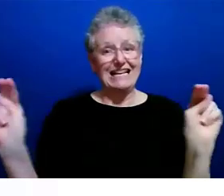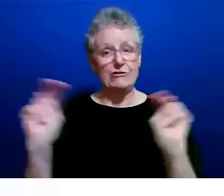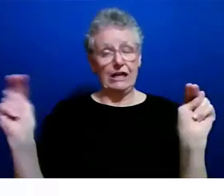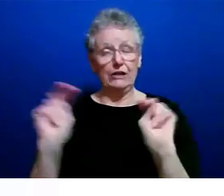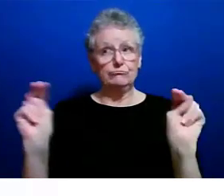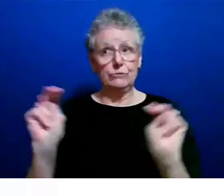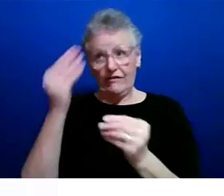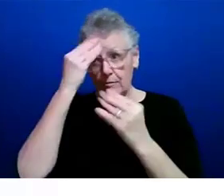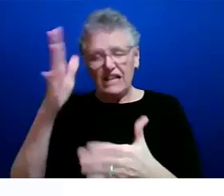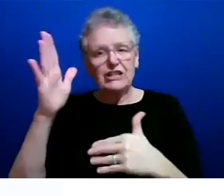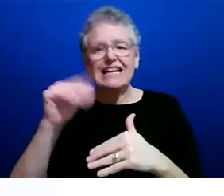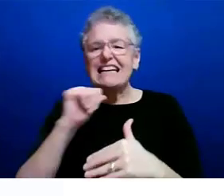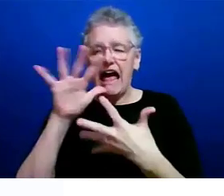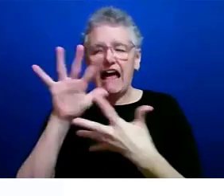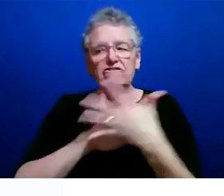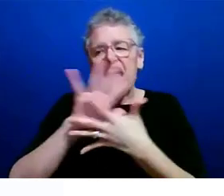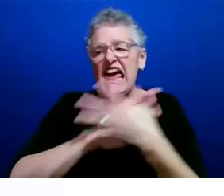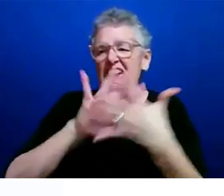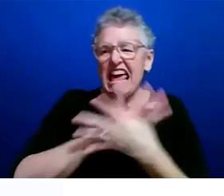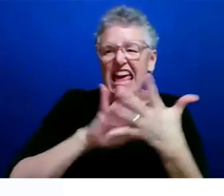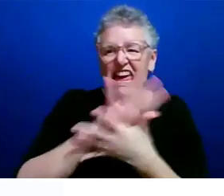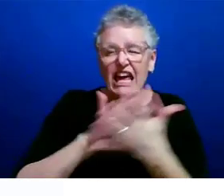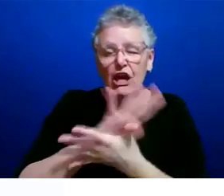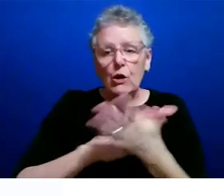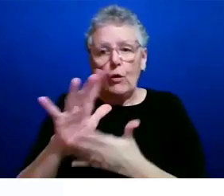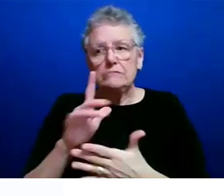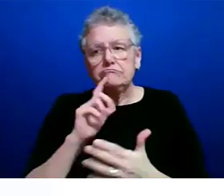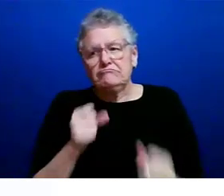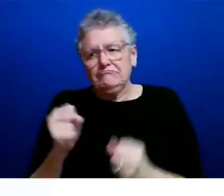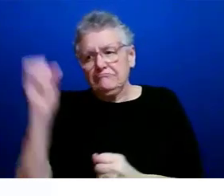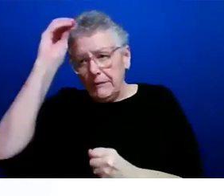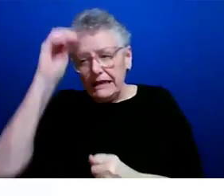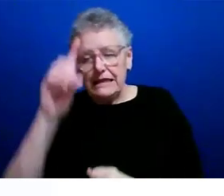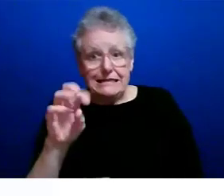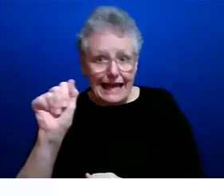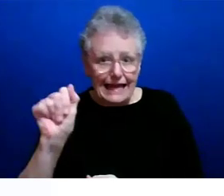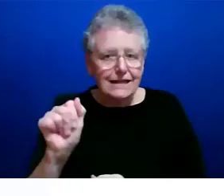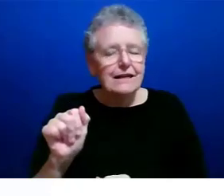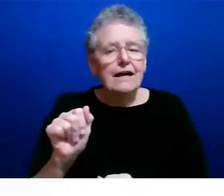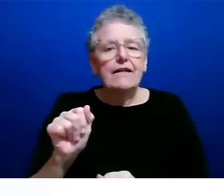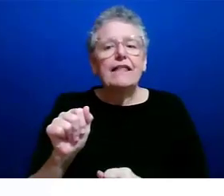rather than vague or subjective data in a way that supports the readability